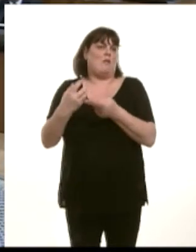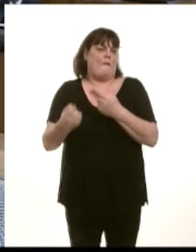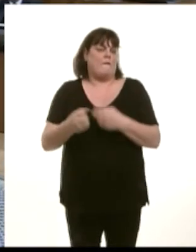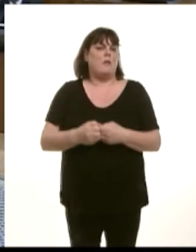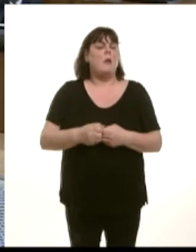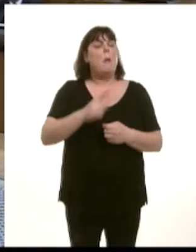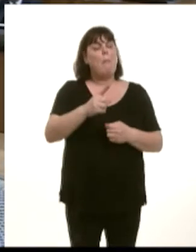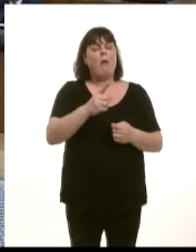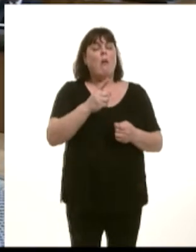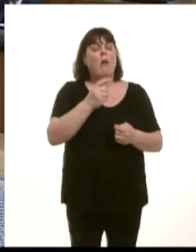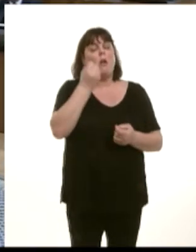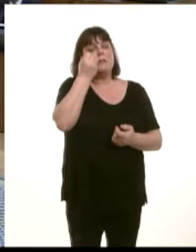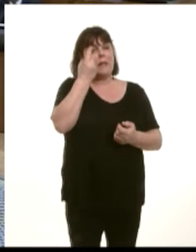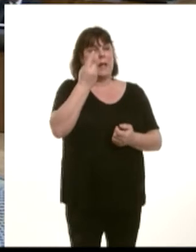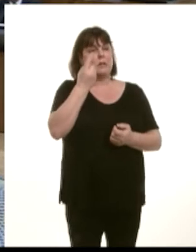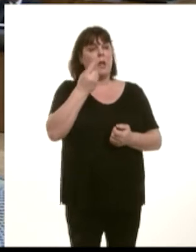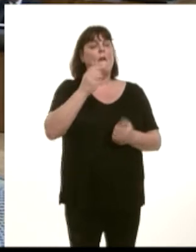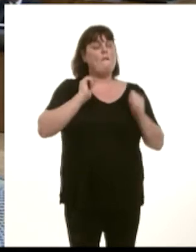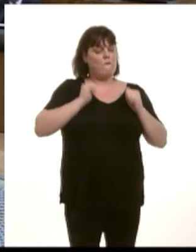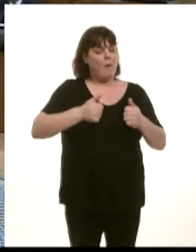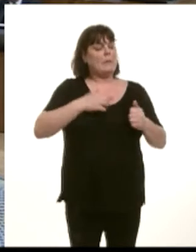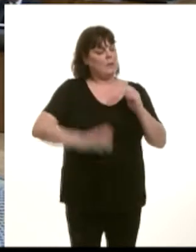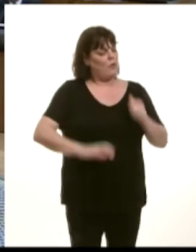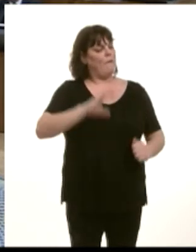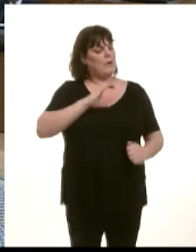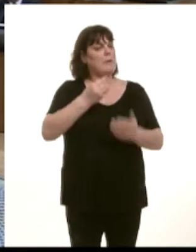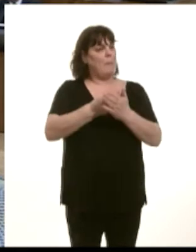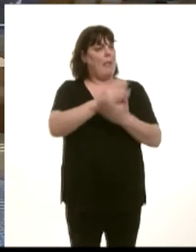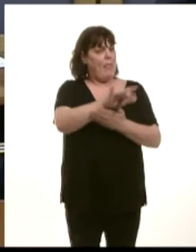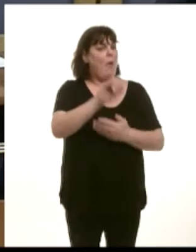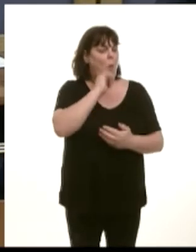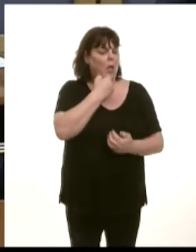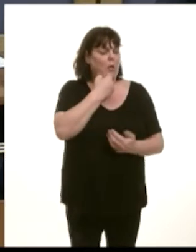that it’s exceptionally important to provide certainty as soon as possible. Mike Hedges: 7.